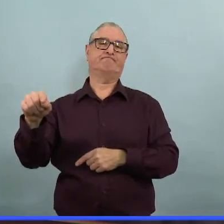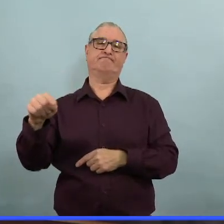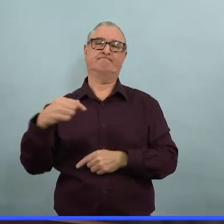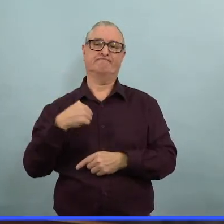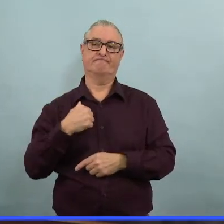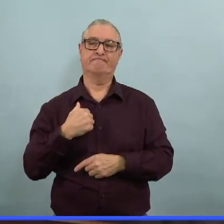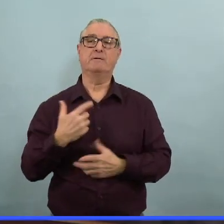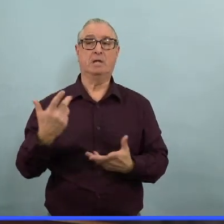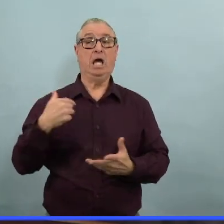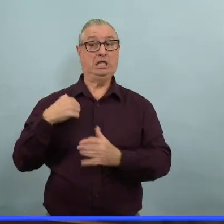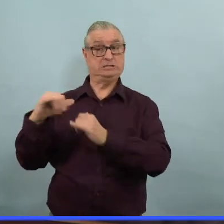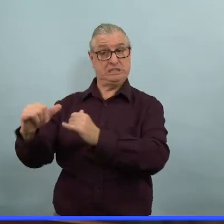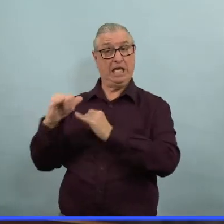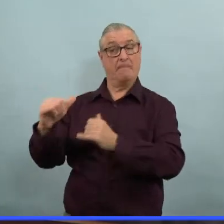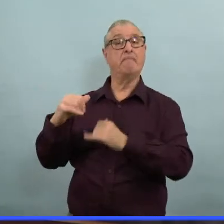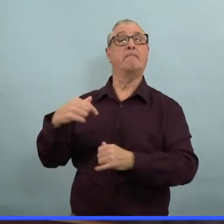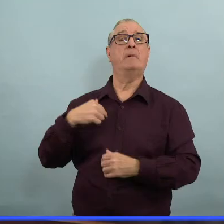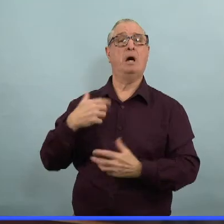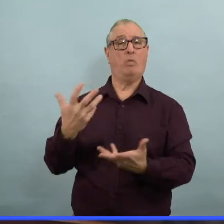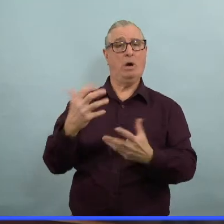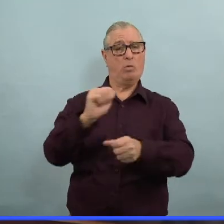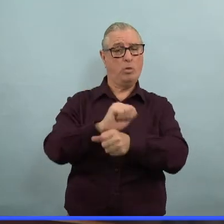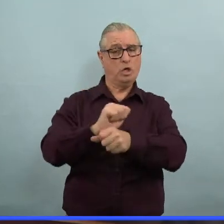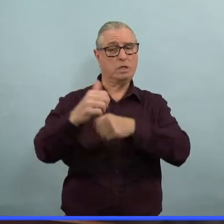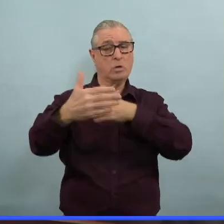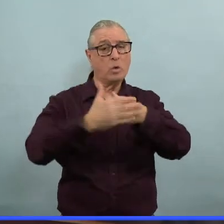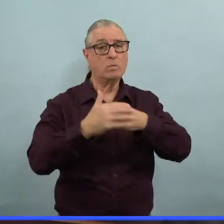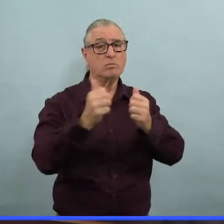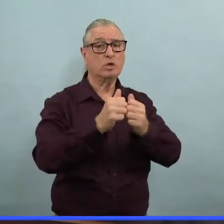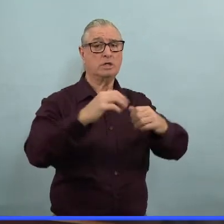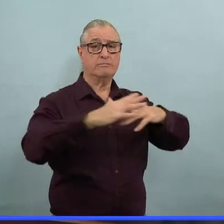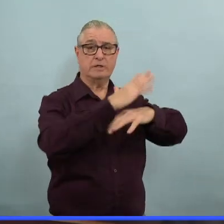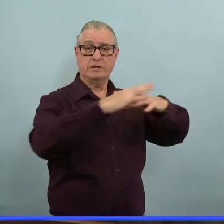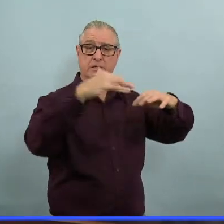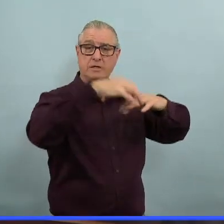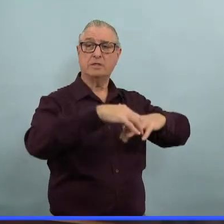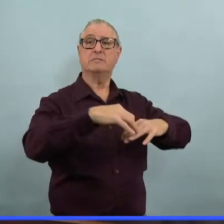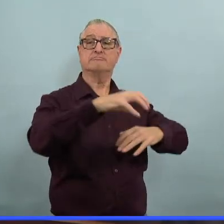indigenous communities to help them heal through these very difficult times and that is of course